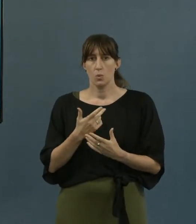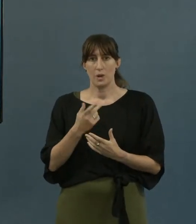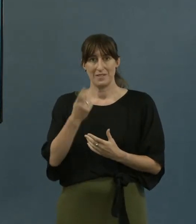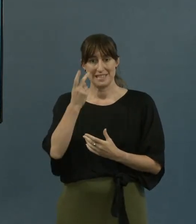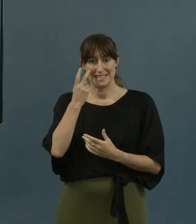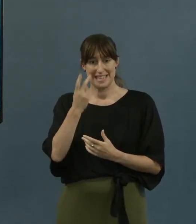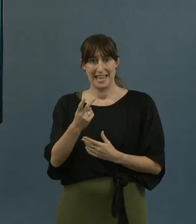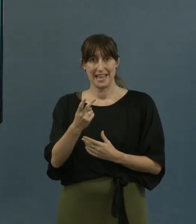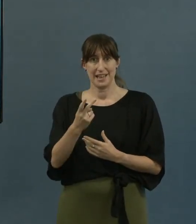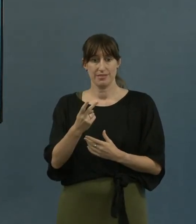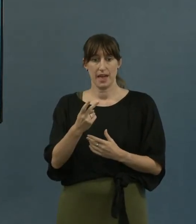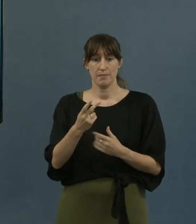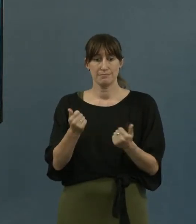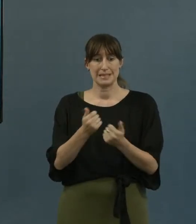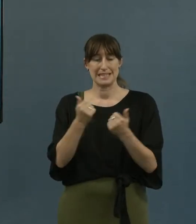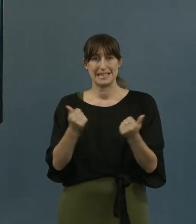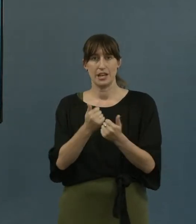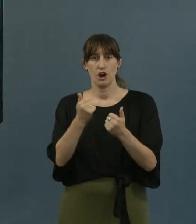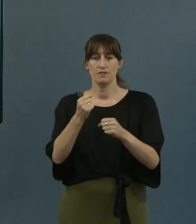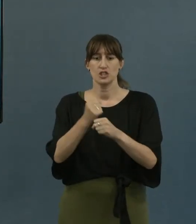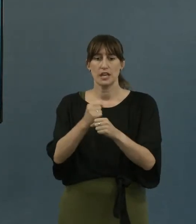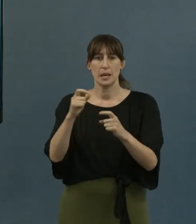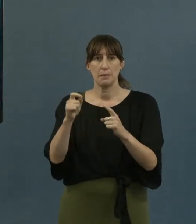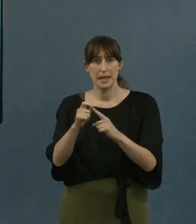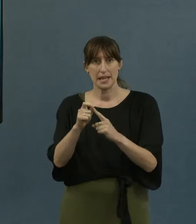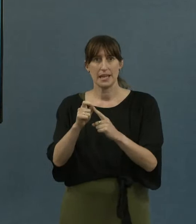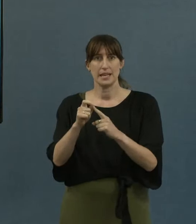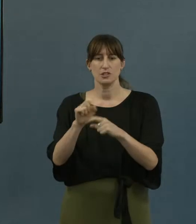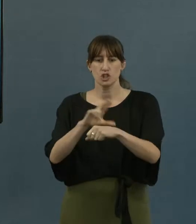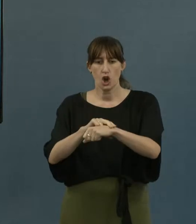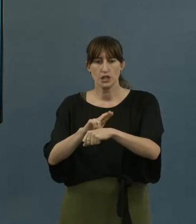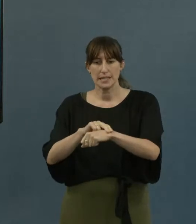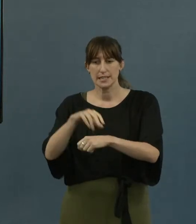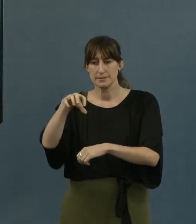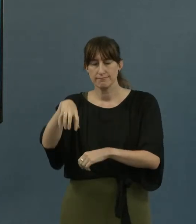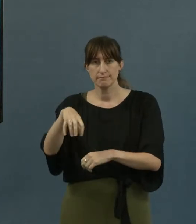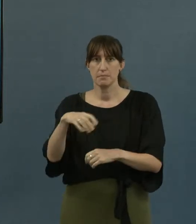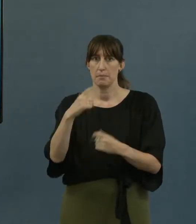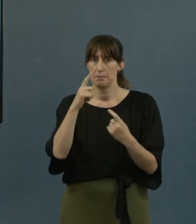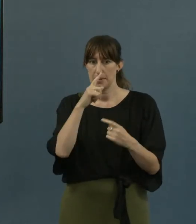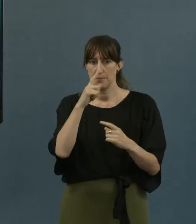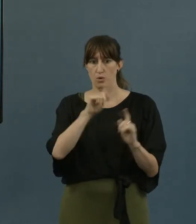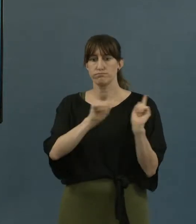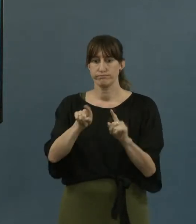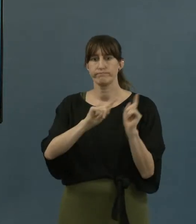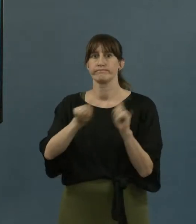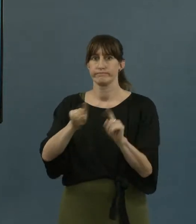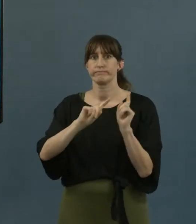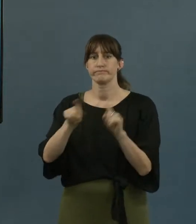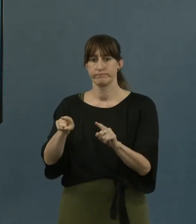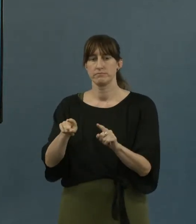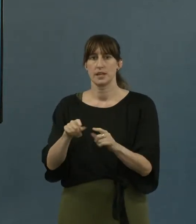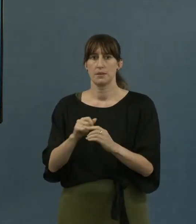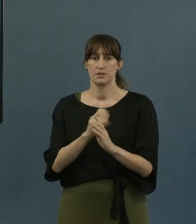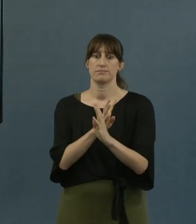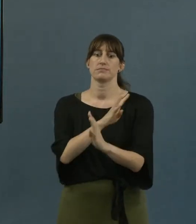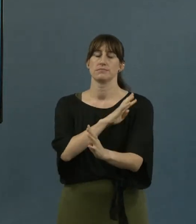contact with general practices and other primary-care providers wherever there are